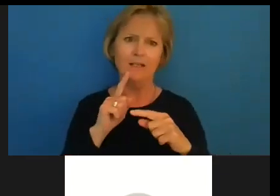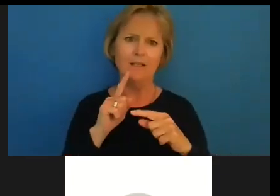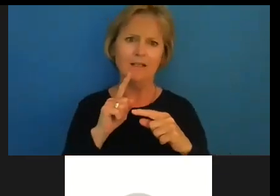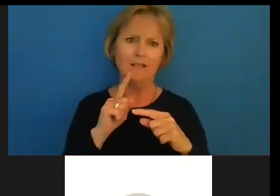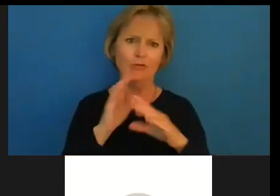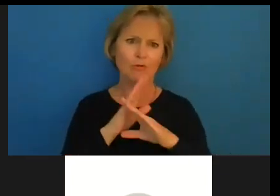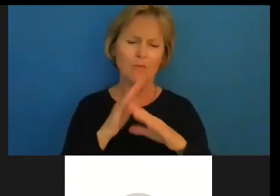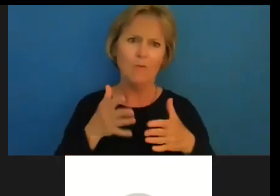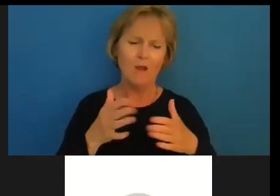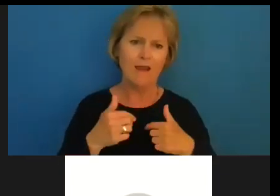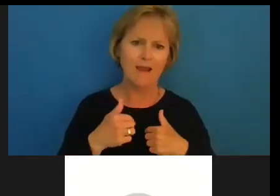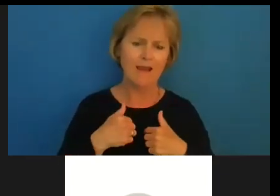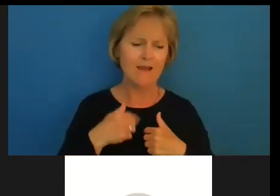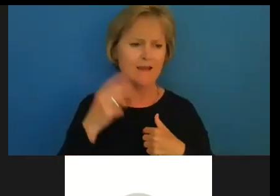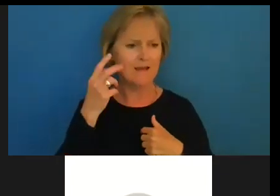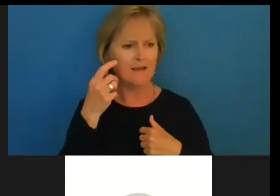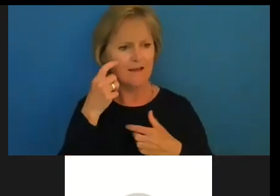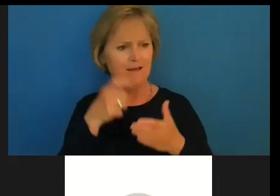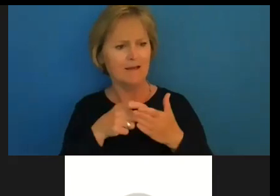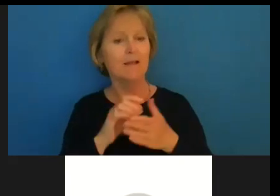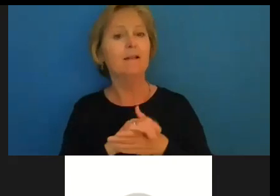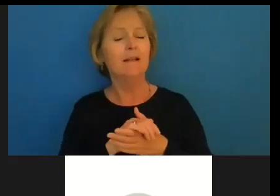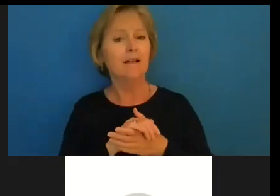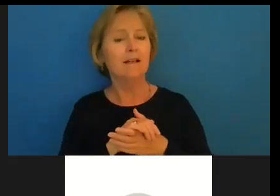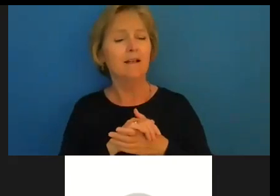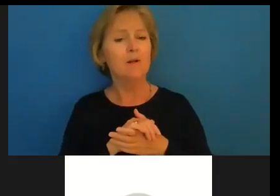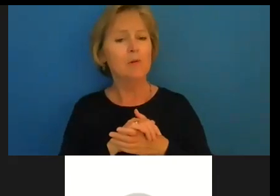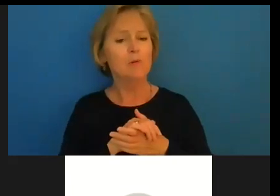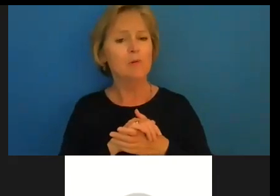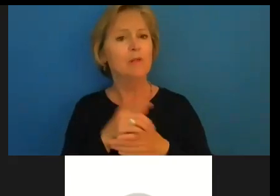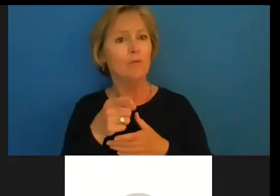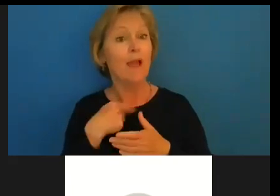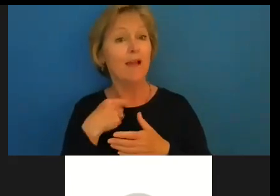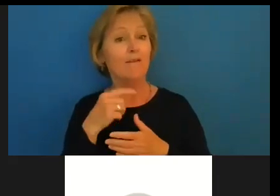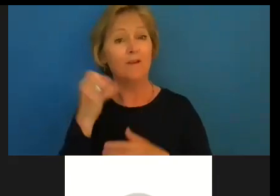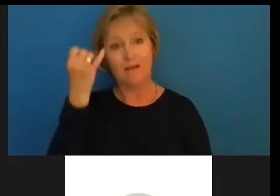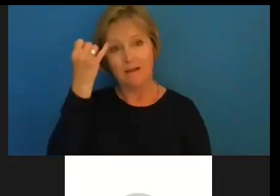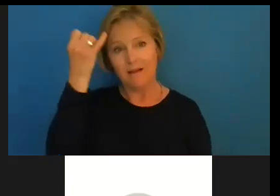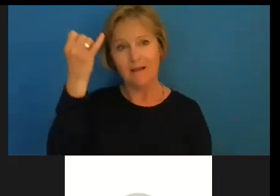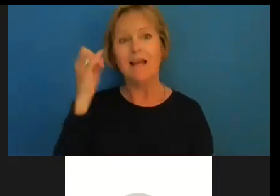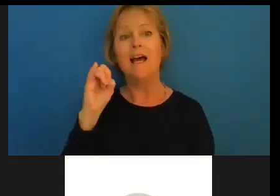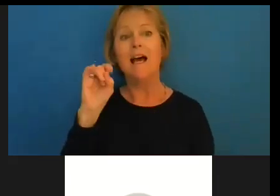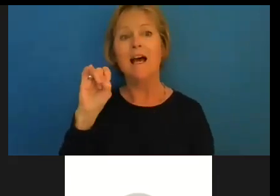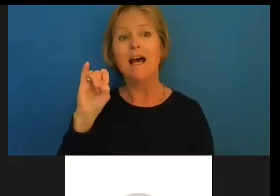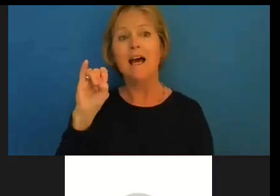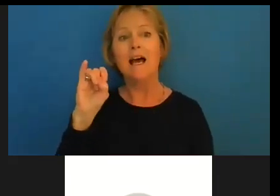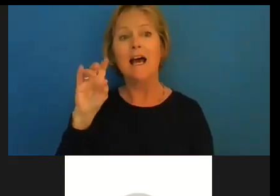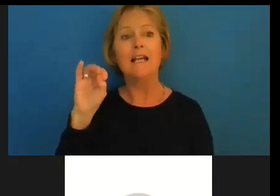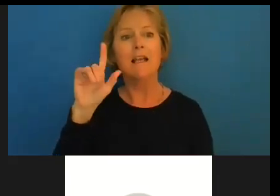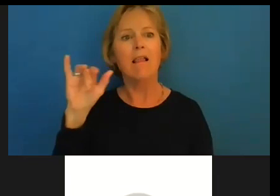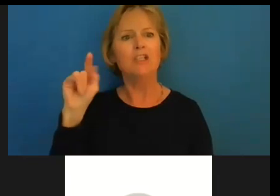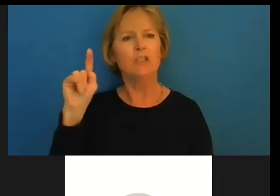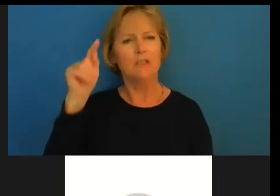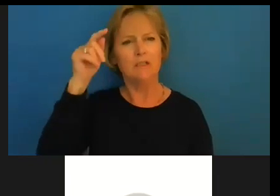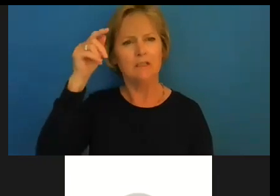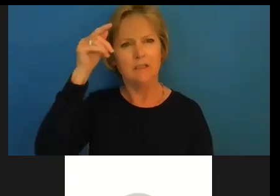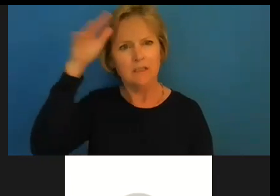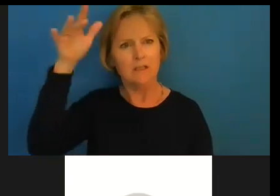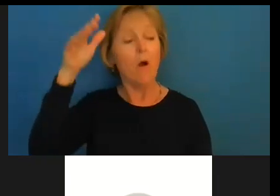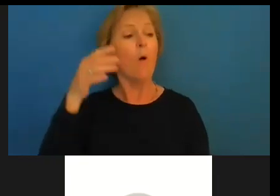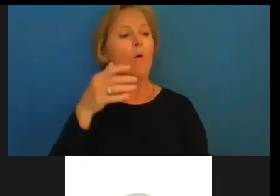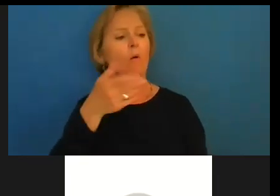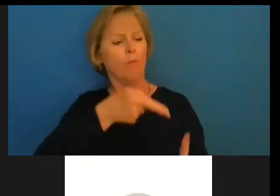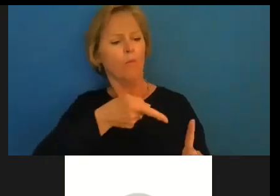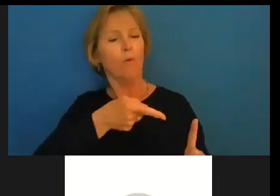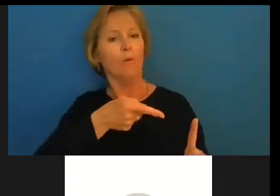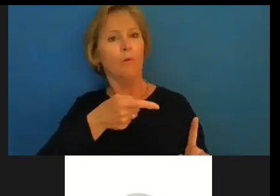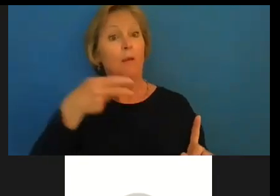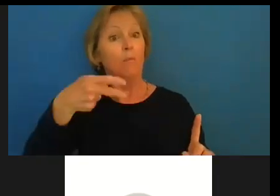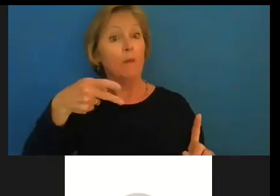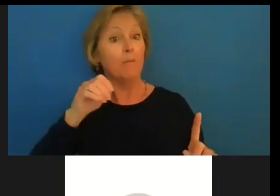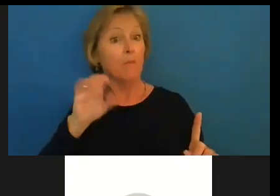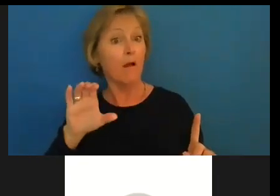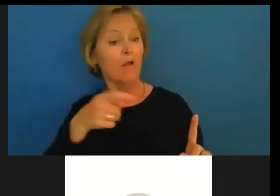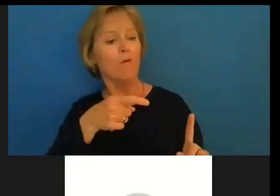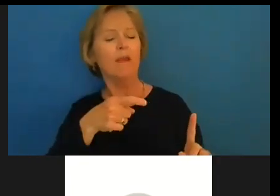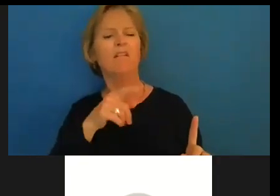And so you have an ideology that says, well, 'people of color are of less value to our